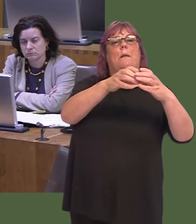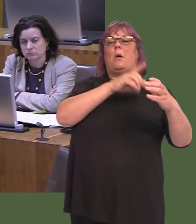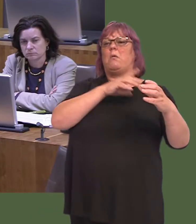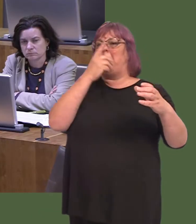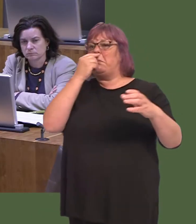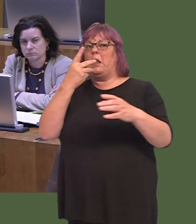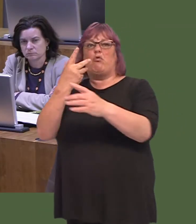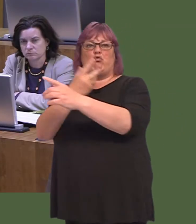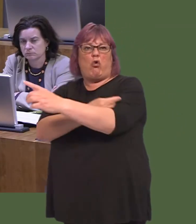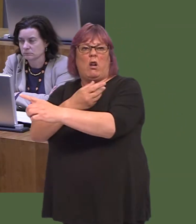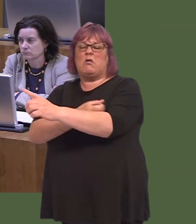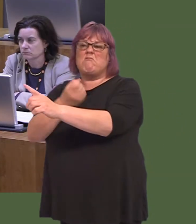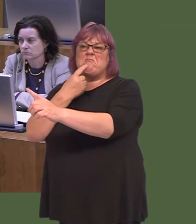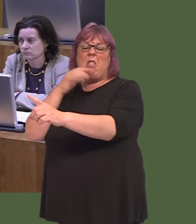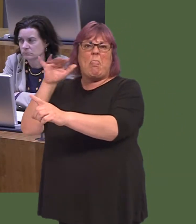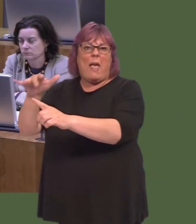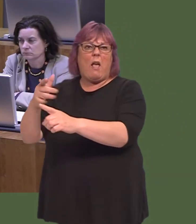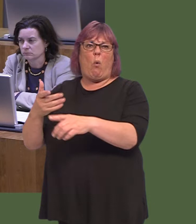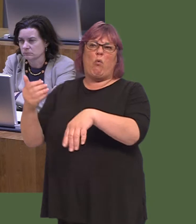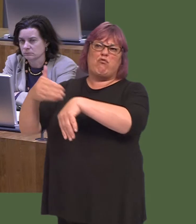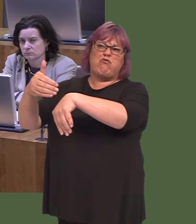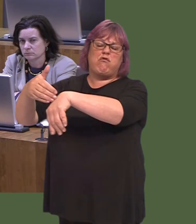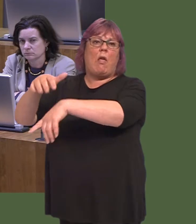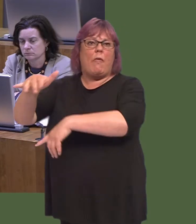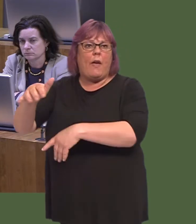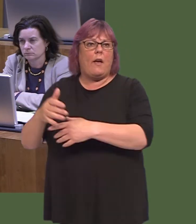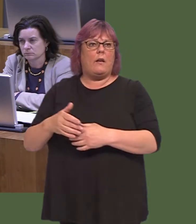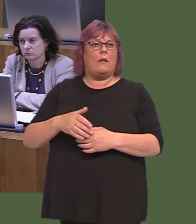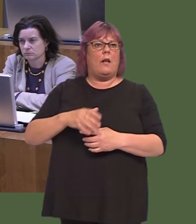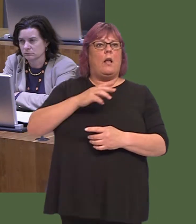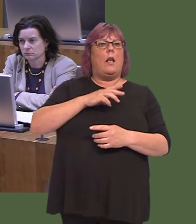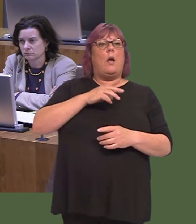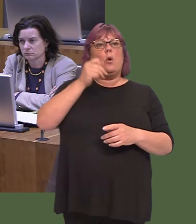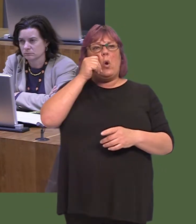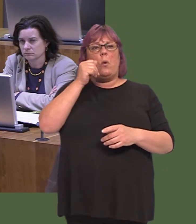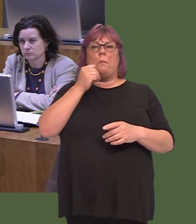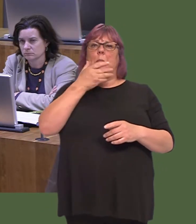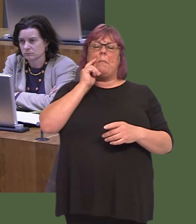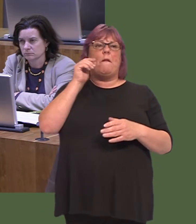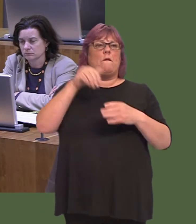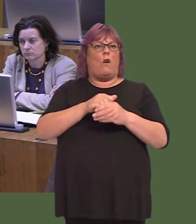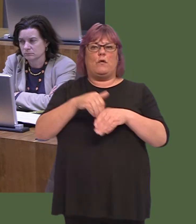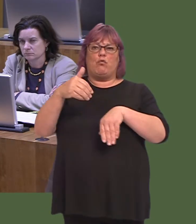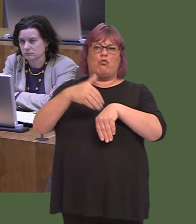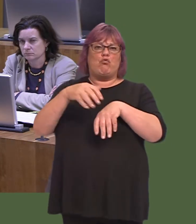away from drugs as well, because the rate of reoffending with people who have abused drugs is enormously high.